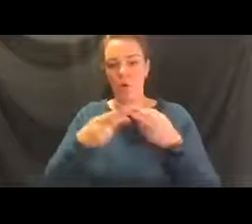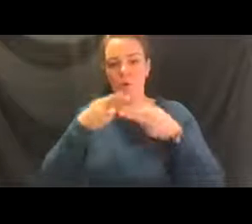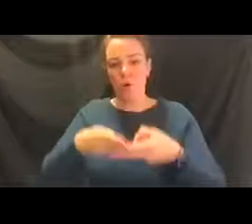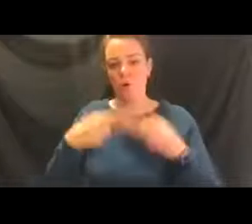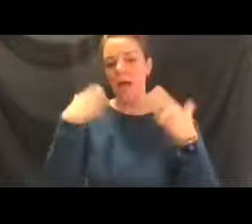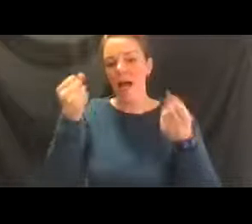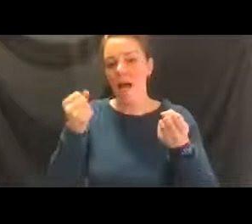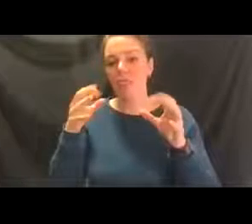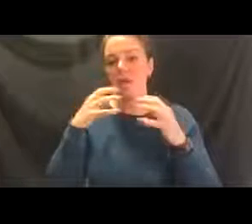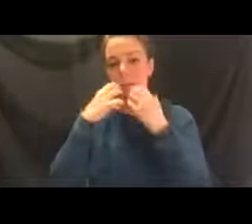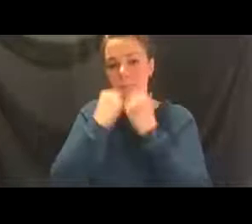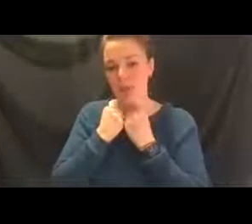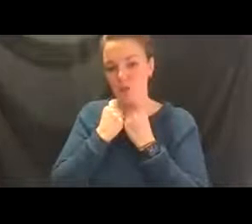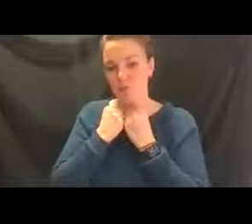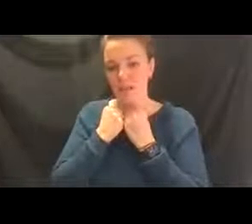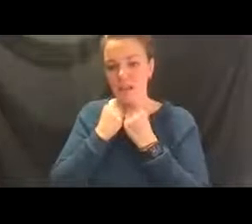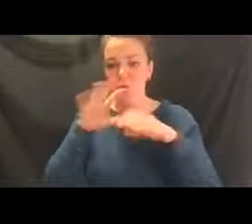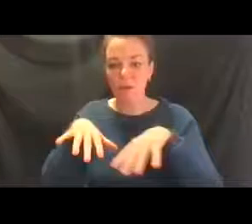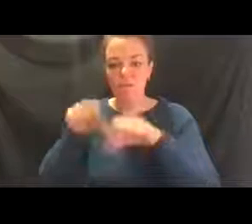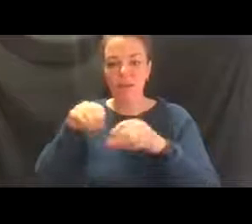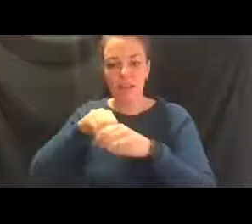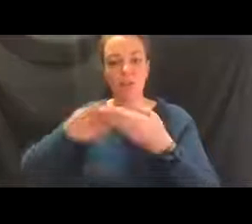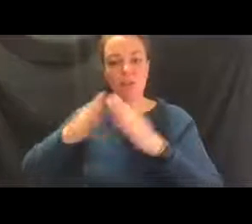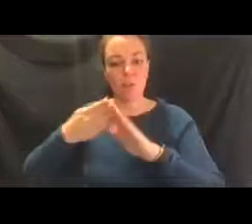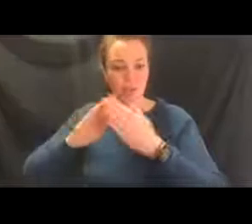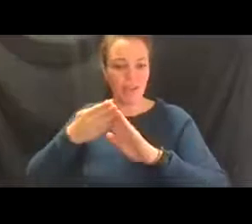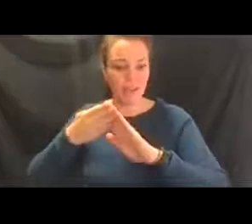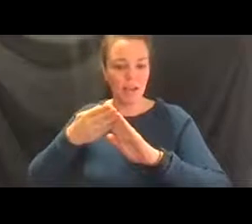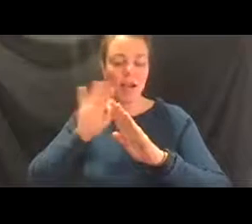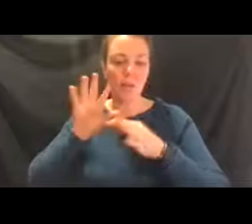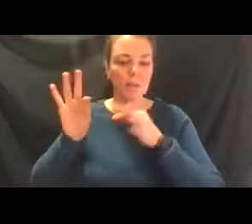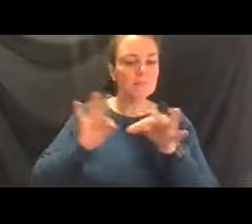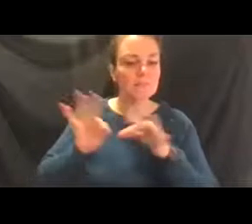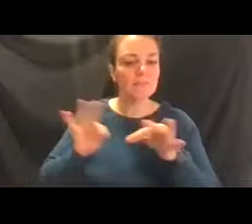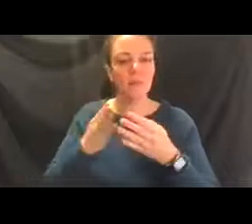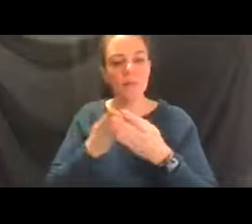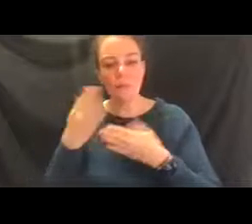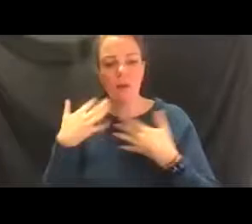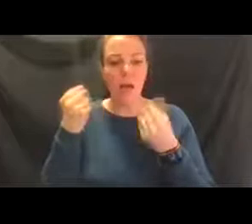and talk a little bit about that through a health and wellness lens. Next slide, please.